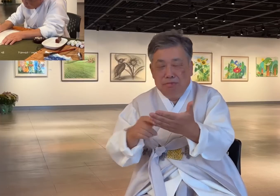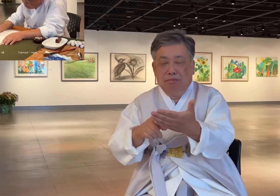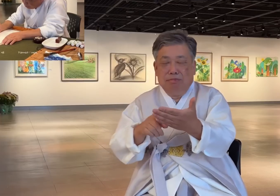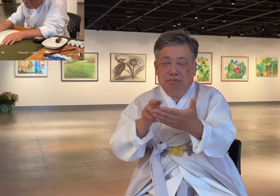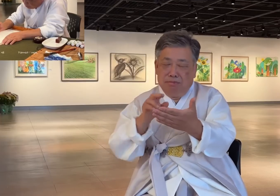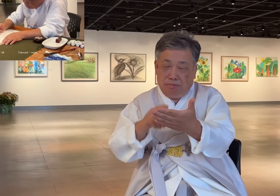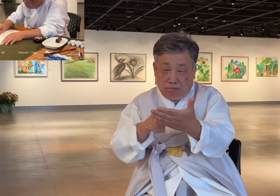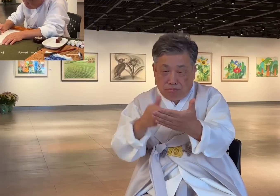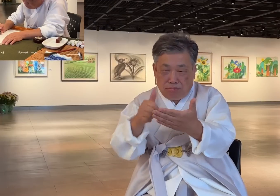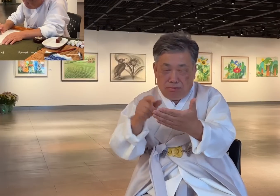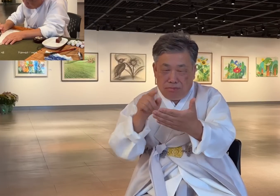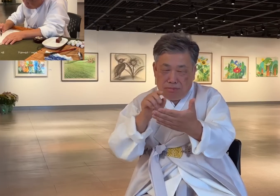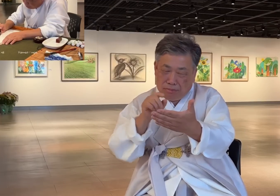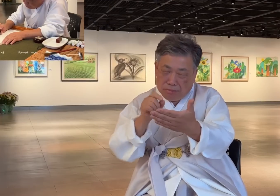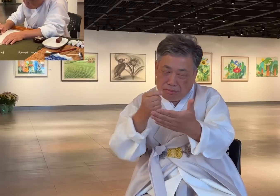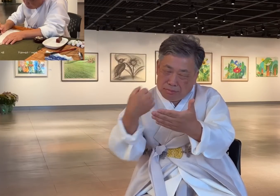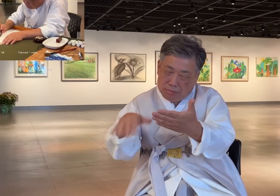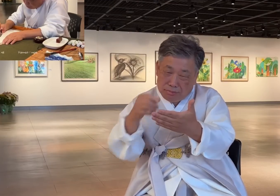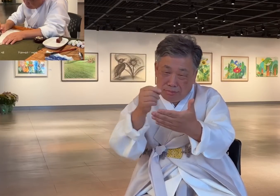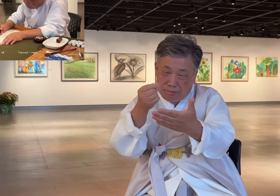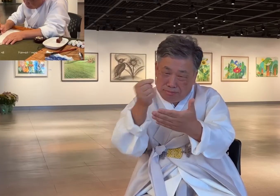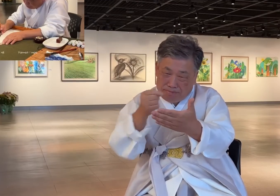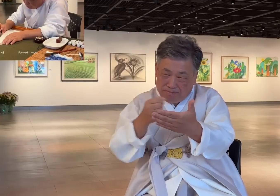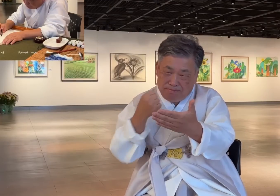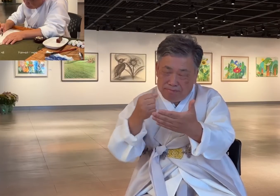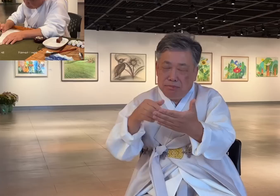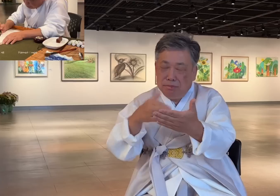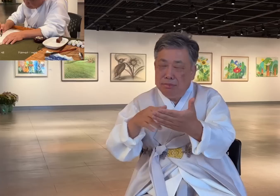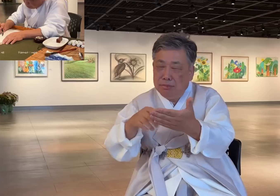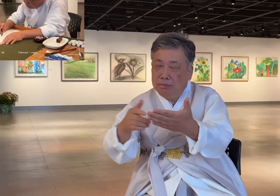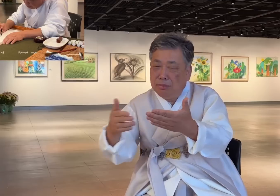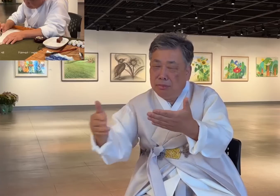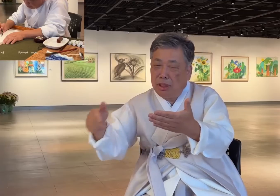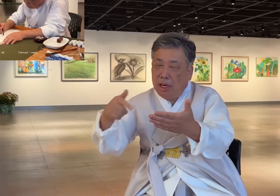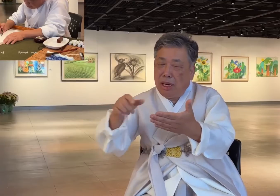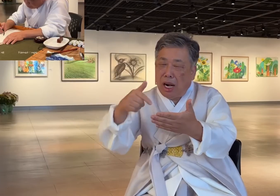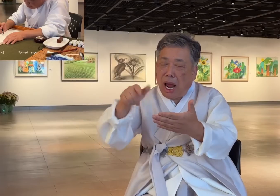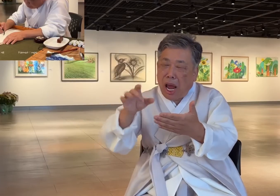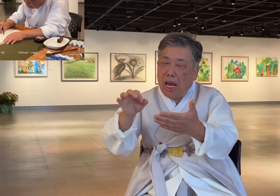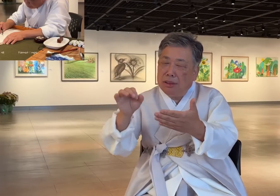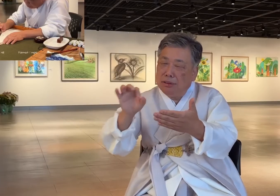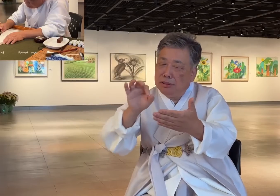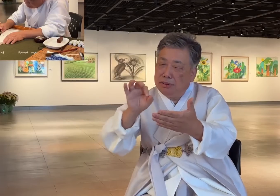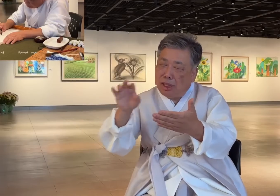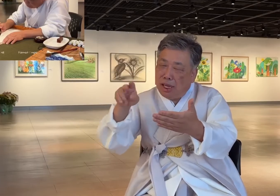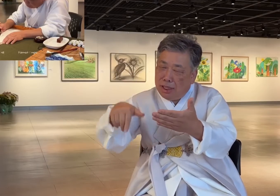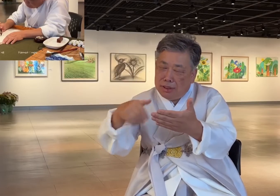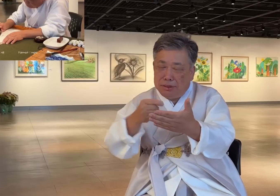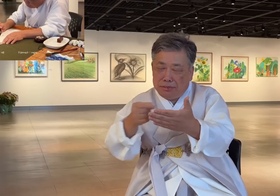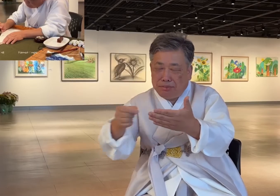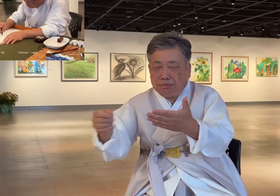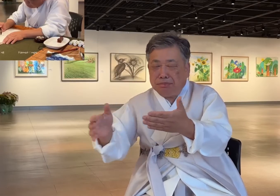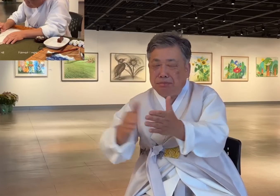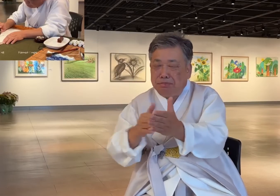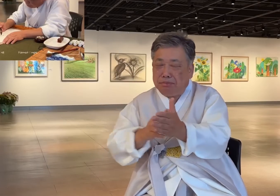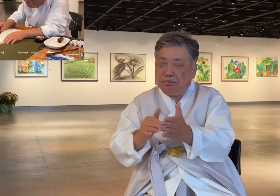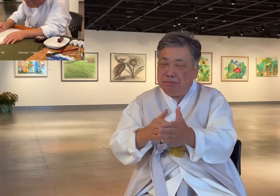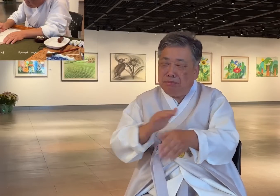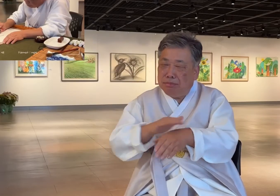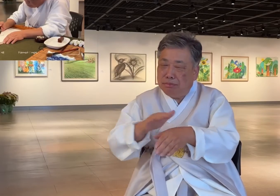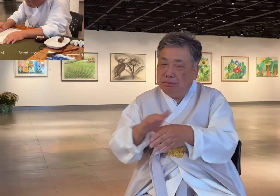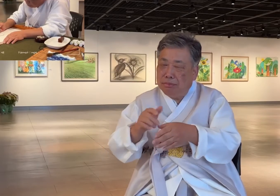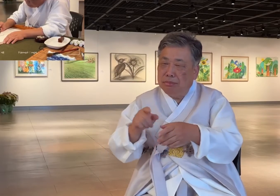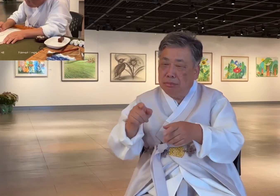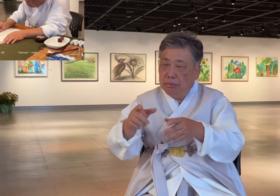he taught me how to control the intensity and said I did a good job.